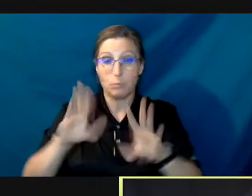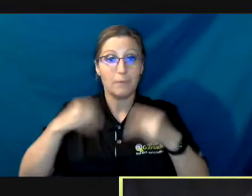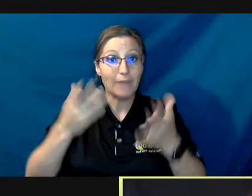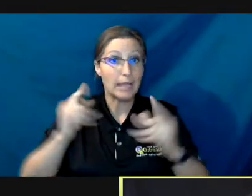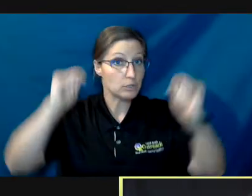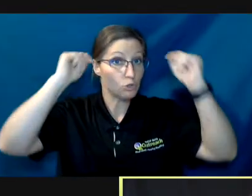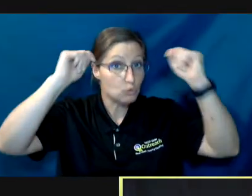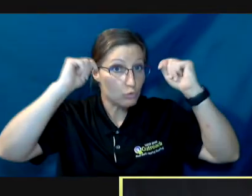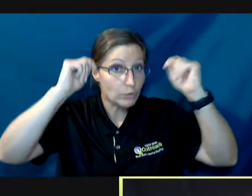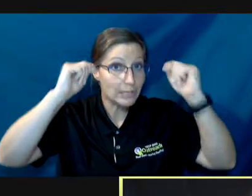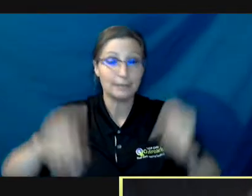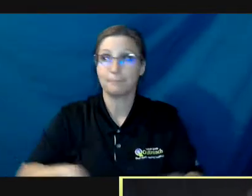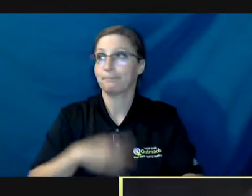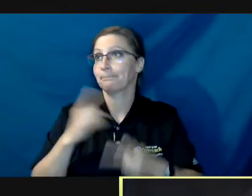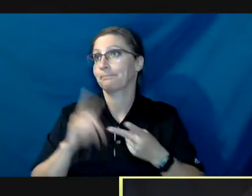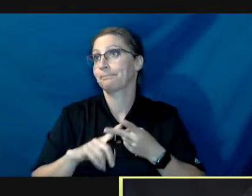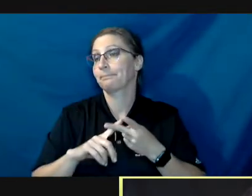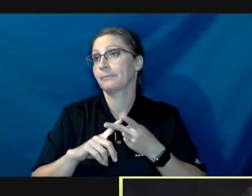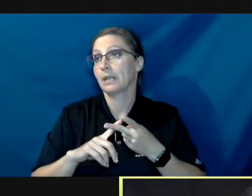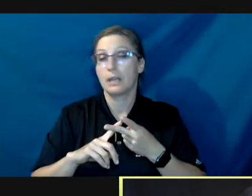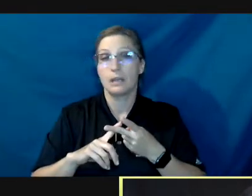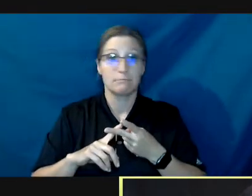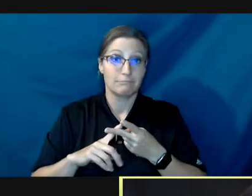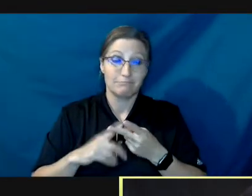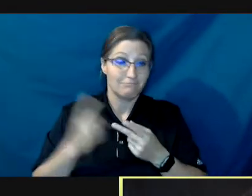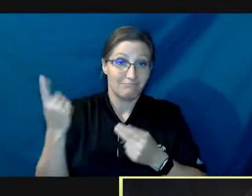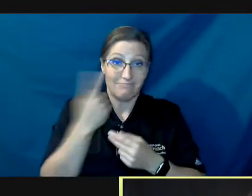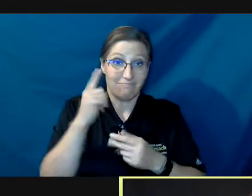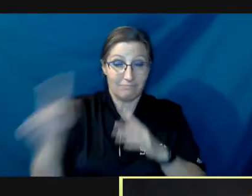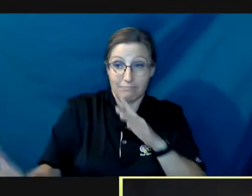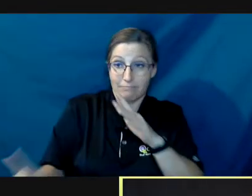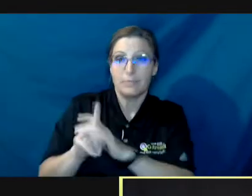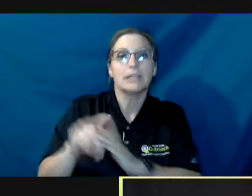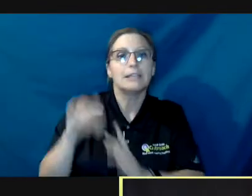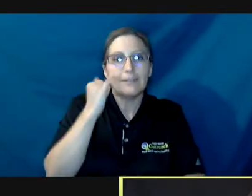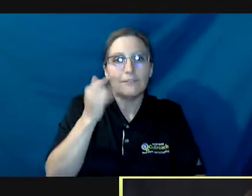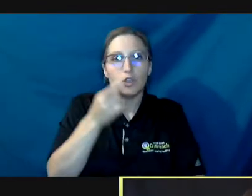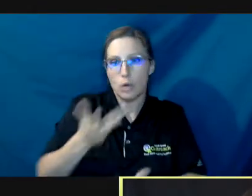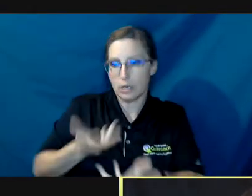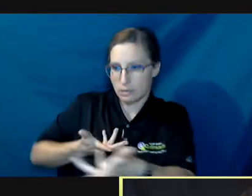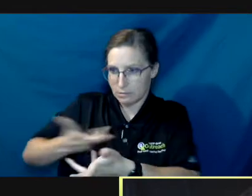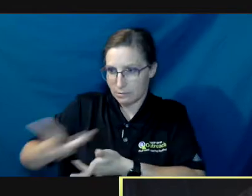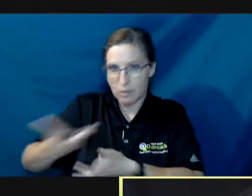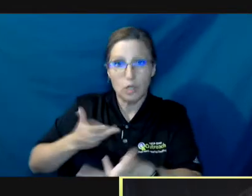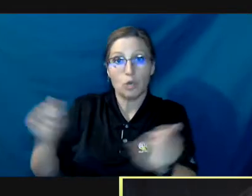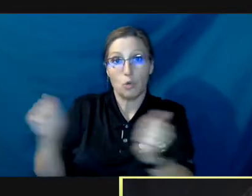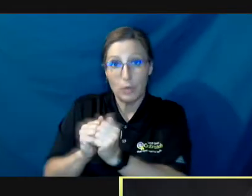You may be asked or that need may arise as long as you're working with a teacher and